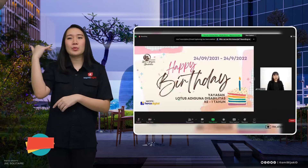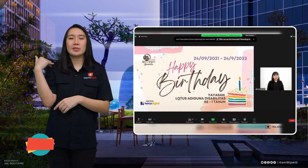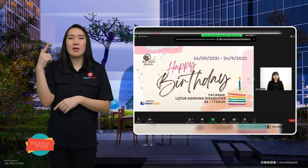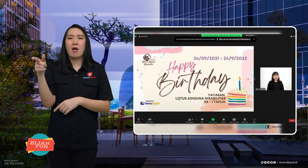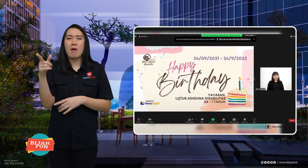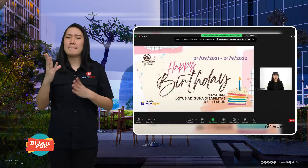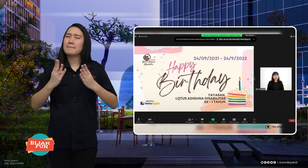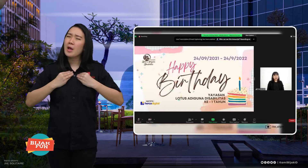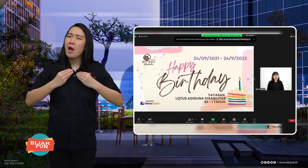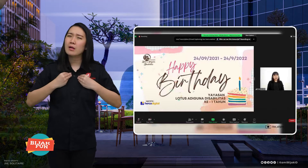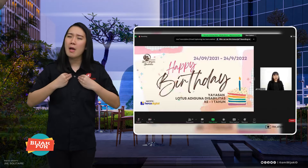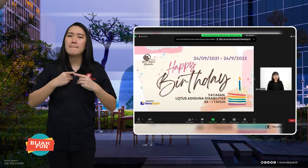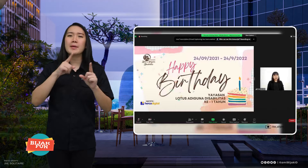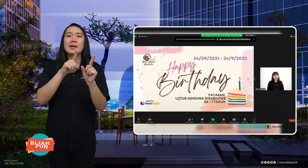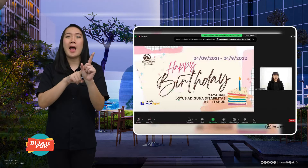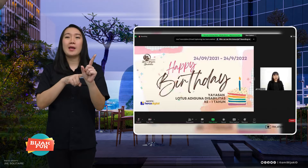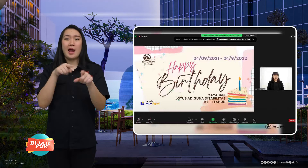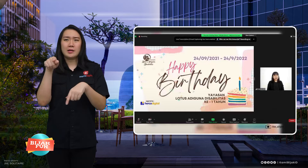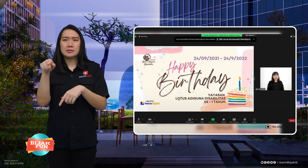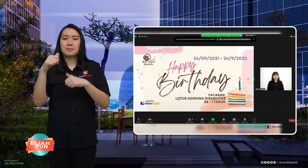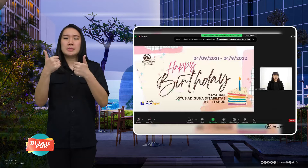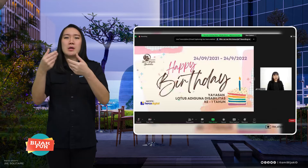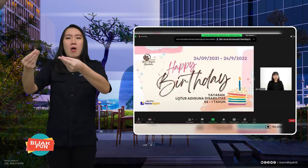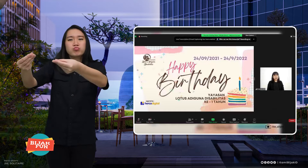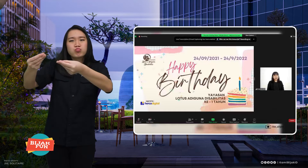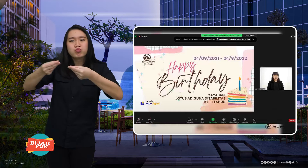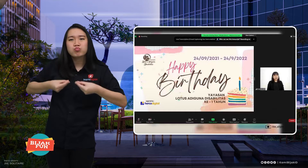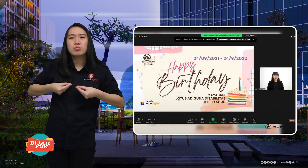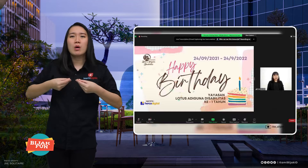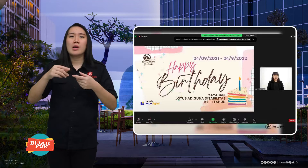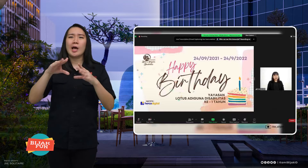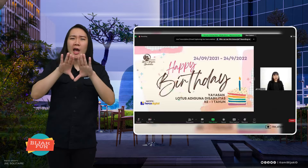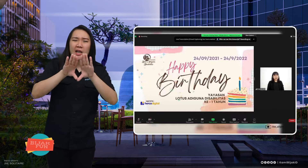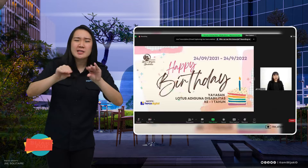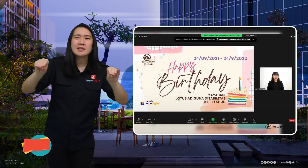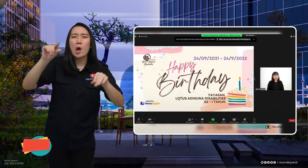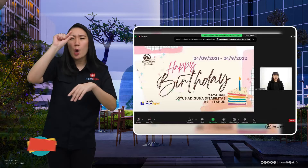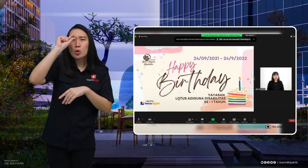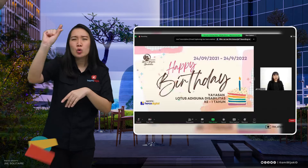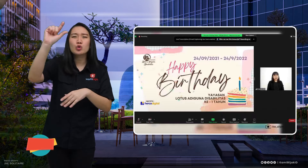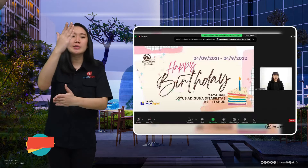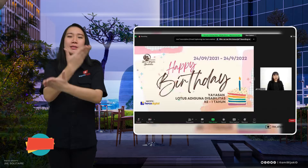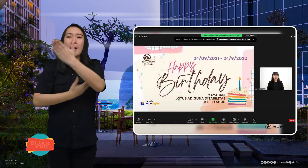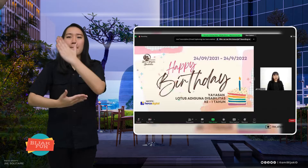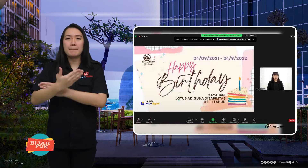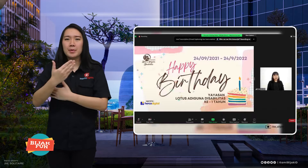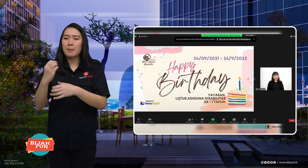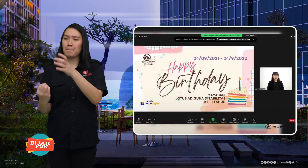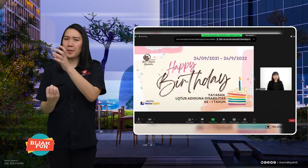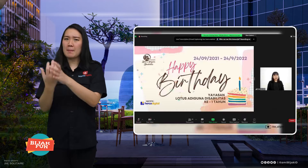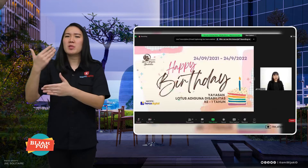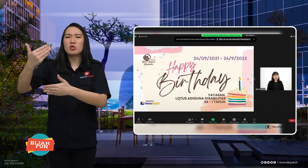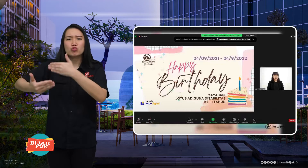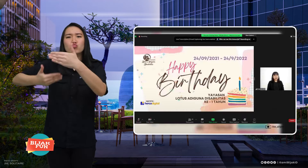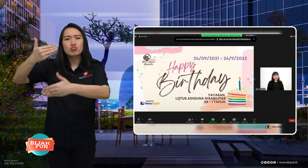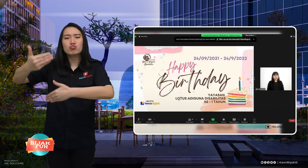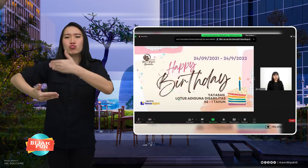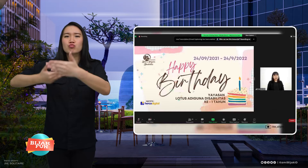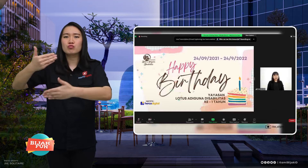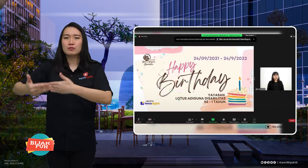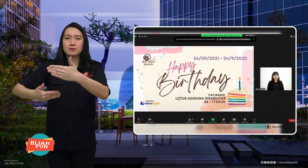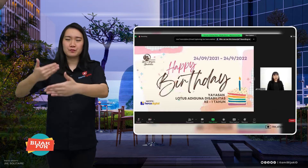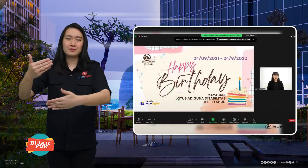Lotus Adiguna Foundation can provide opportunities work for people with disabilities and continues to grow.